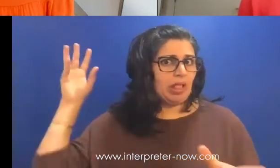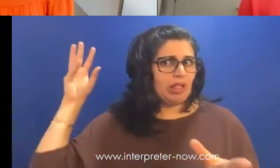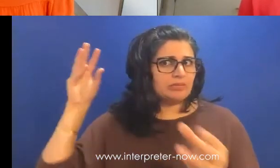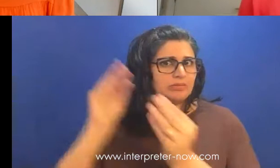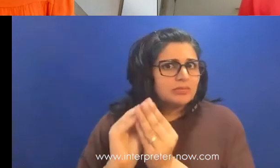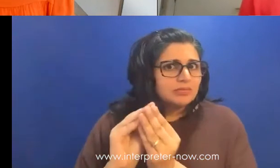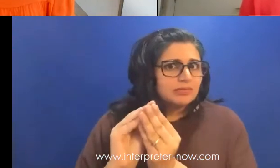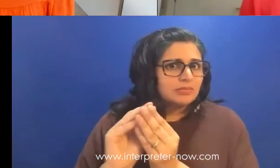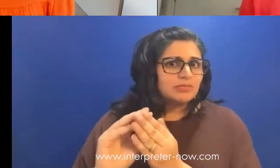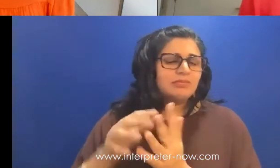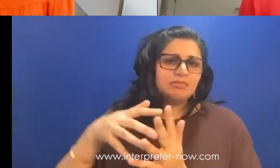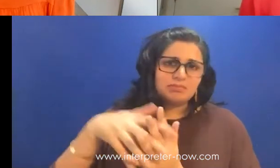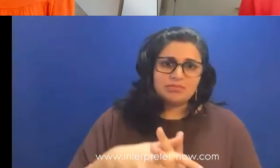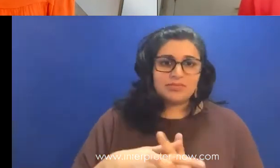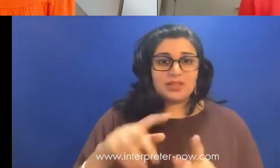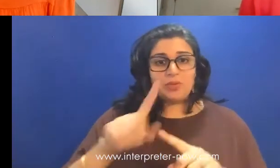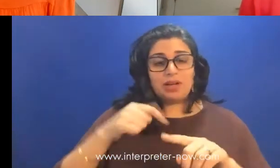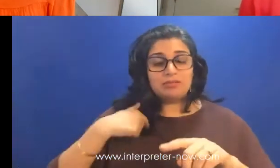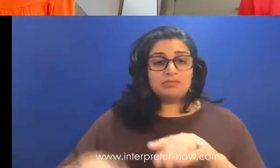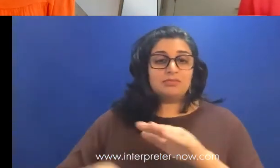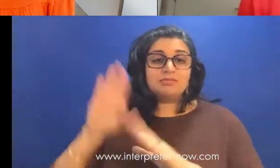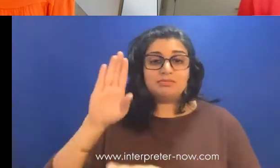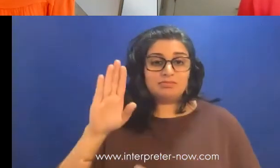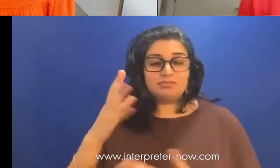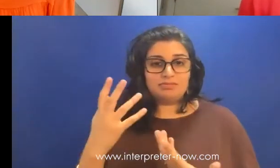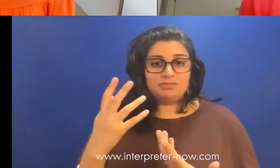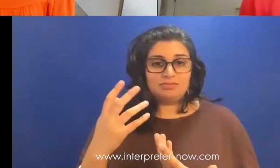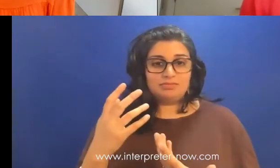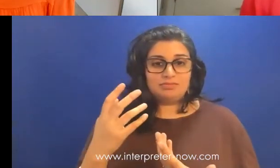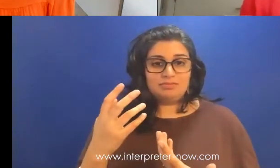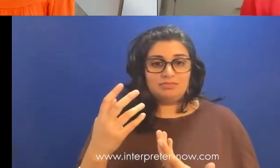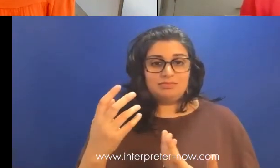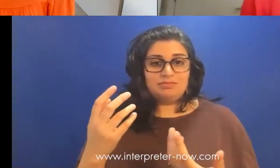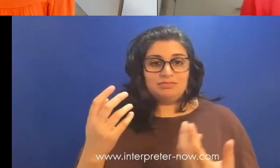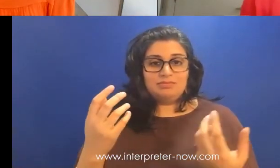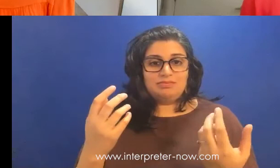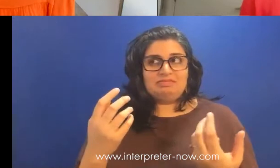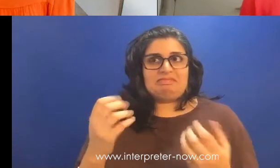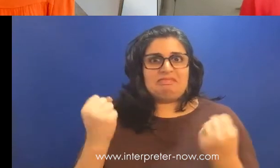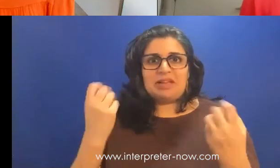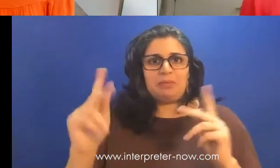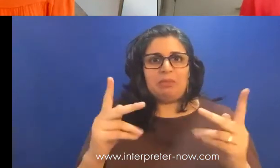When I was growing up, it was not on many people's radars.